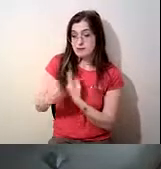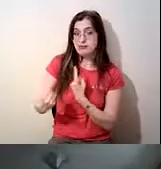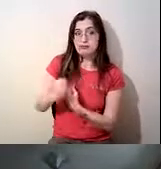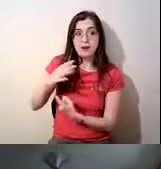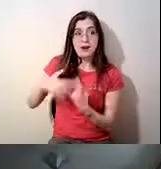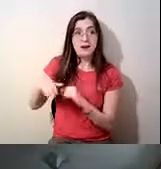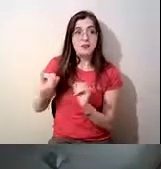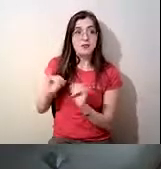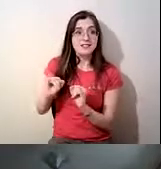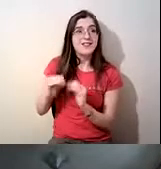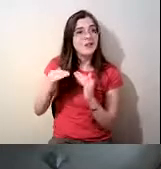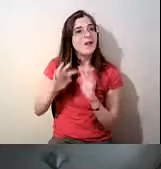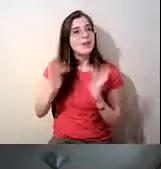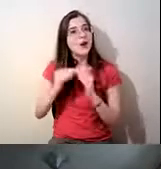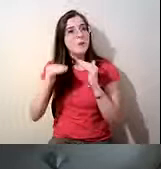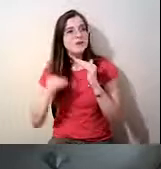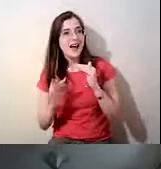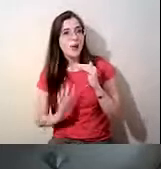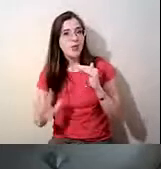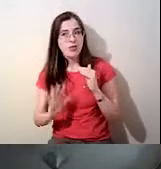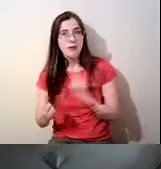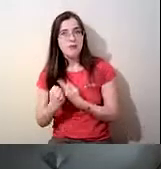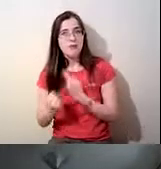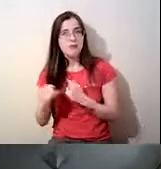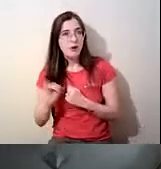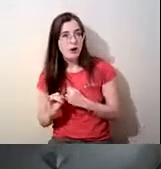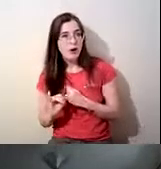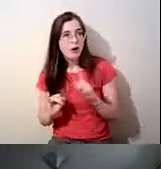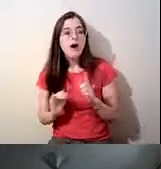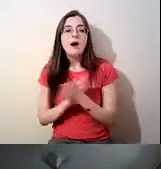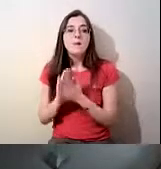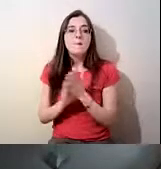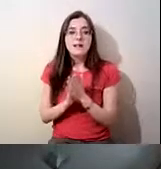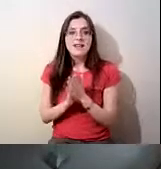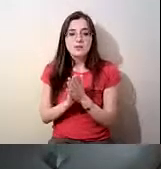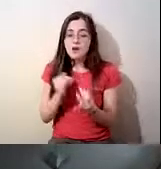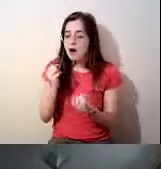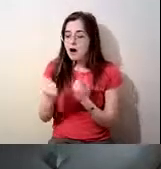in the global south right so we are already being disproportionately affected and we will continue